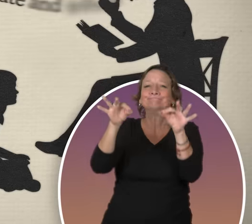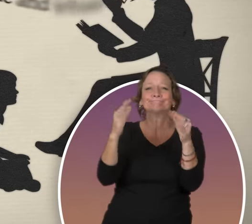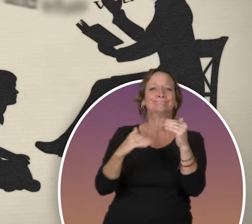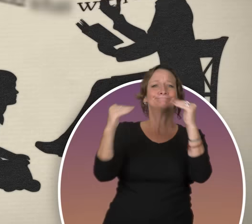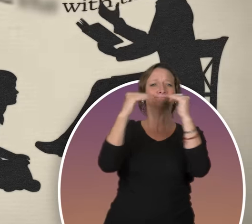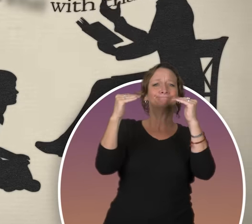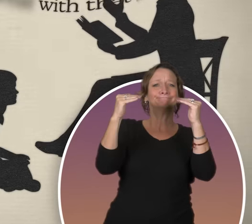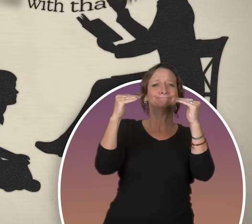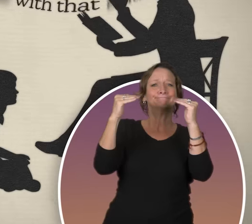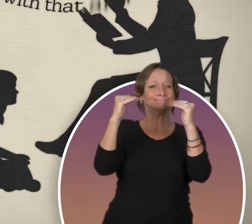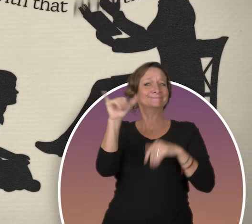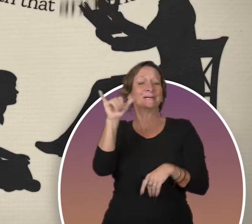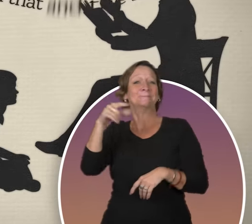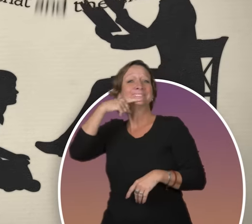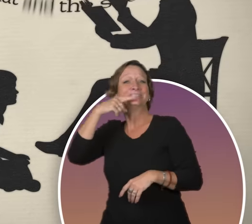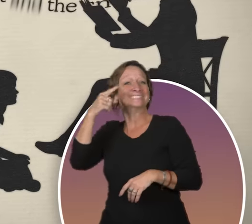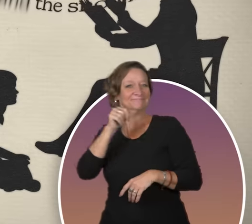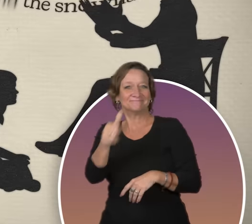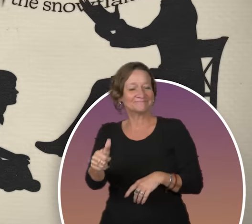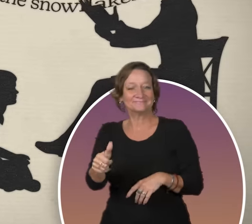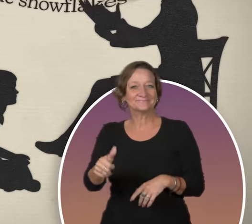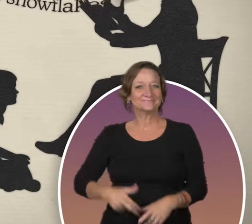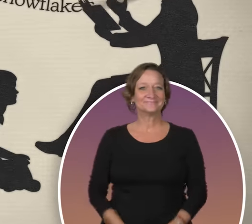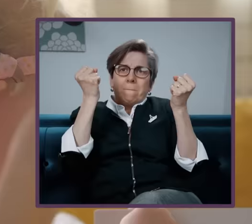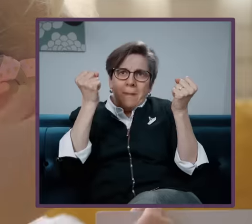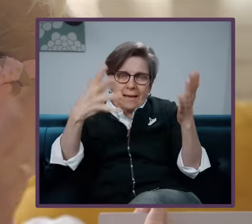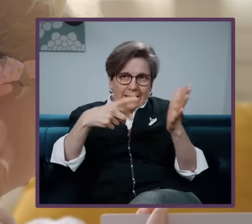spoken language at a level comparable to a hearing person. Of course, we know